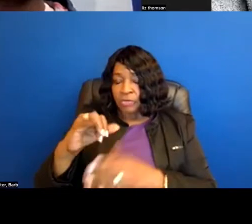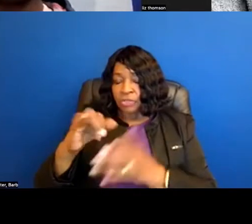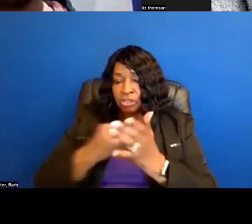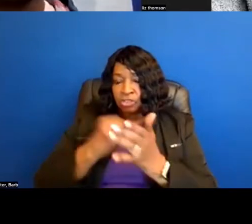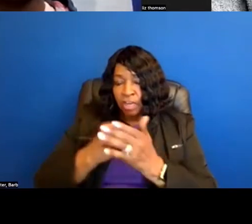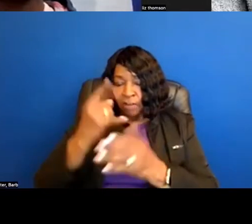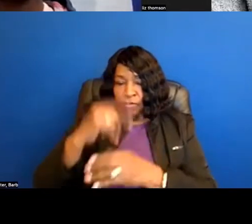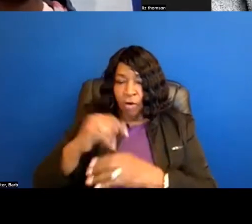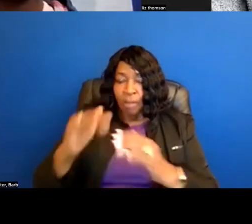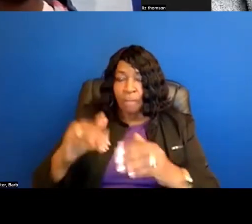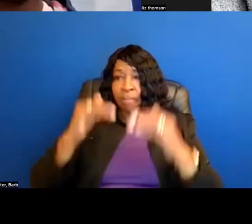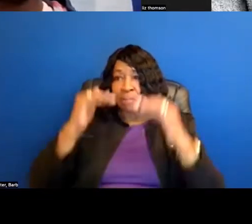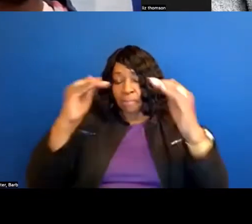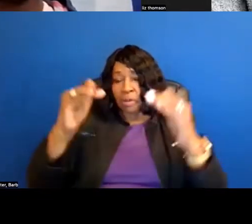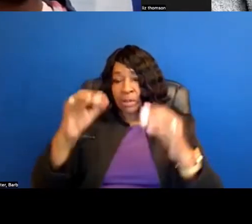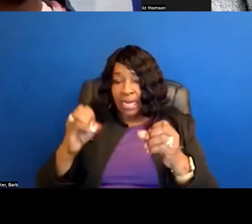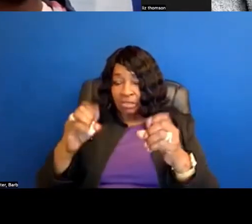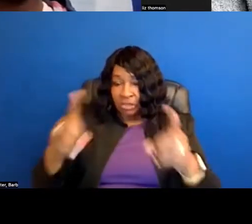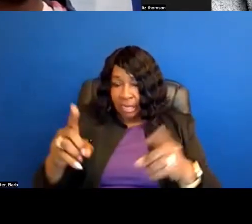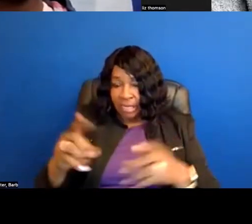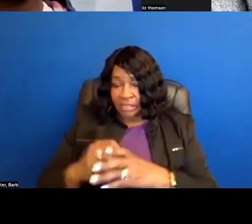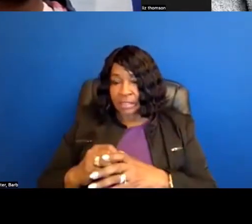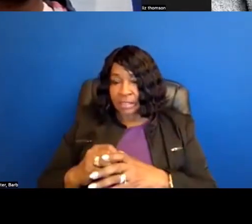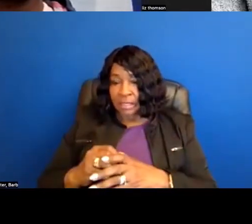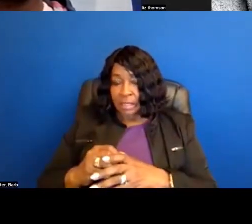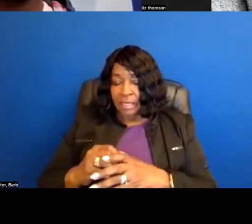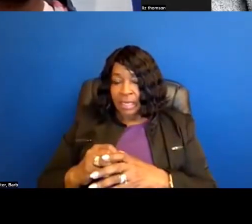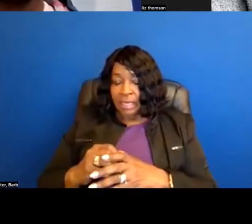That's AHEAD's journal and I'm really excited that it's in there.